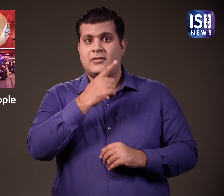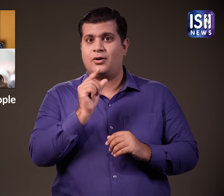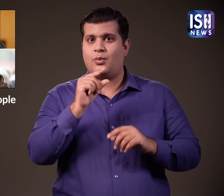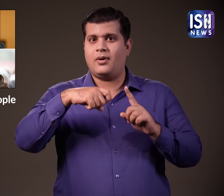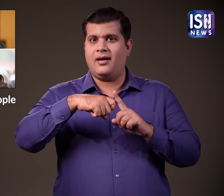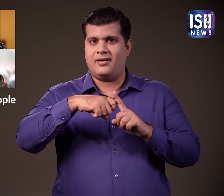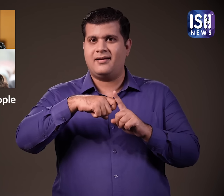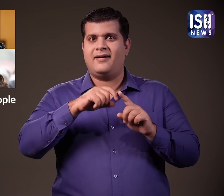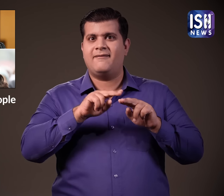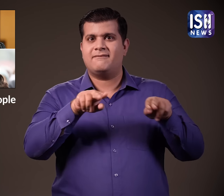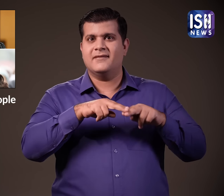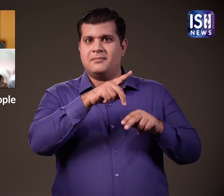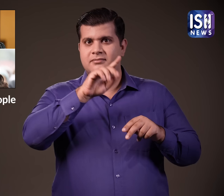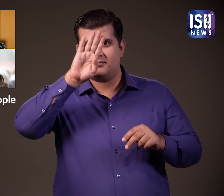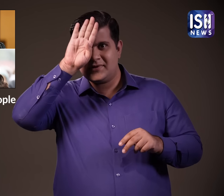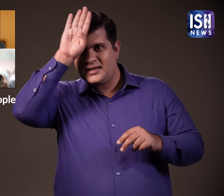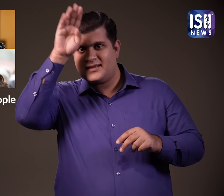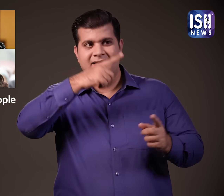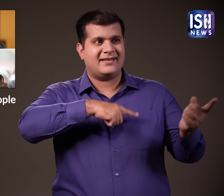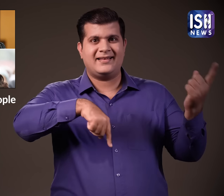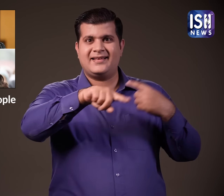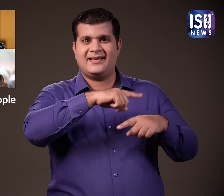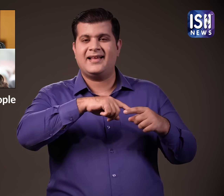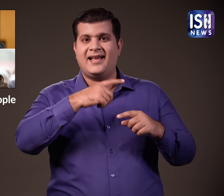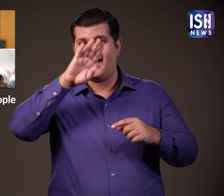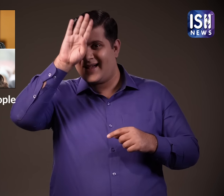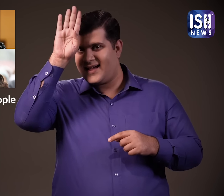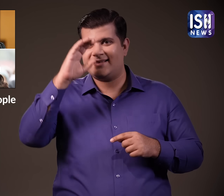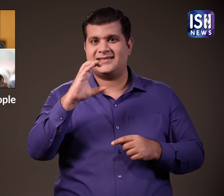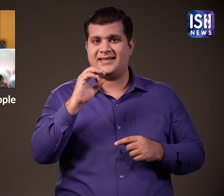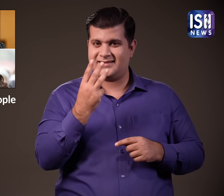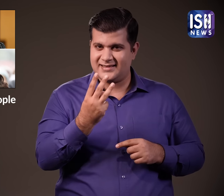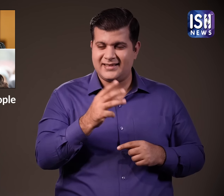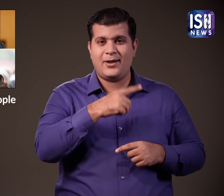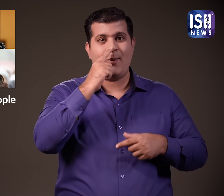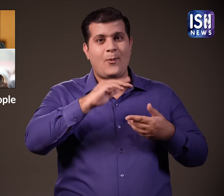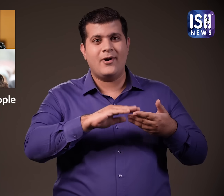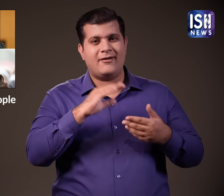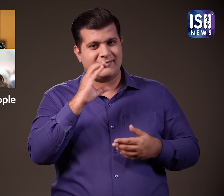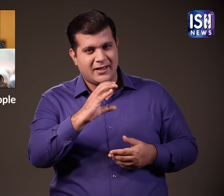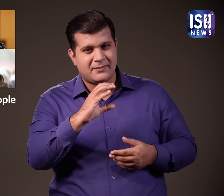The members of UK Royal family like King Charles III, his wife Queen Camilla,